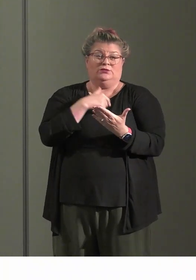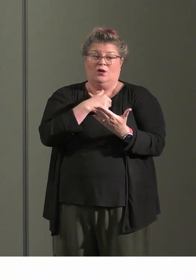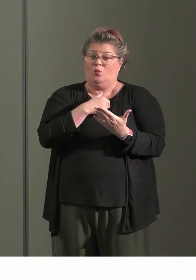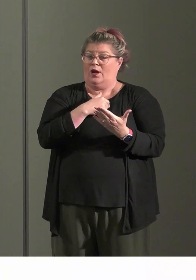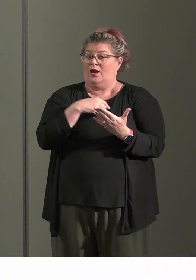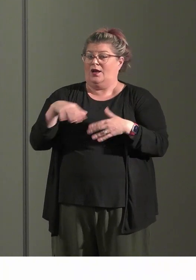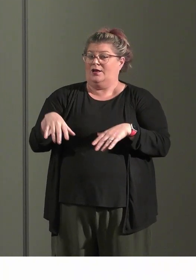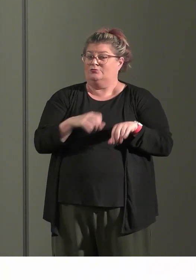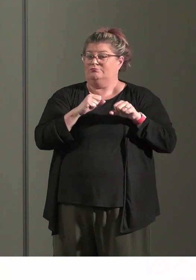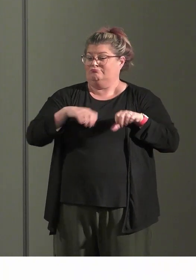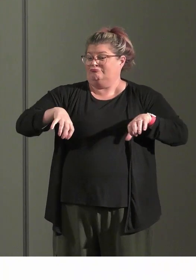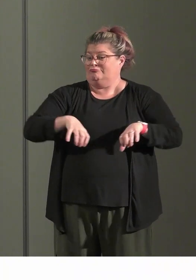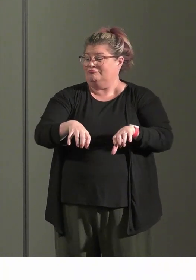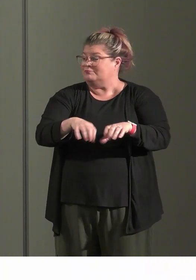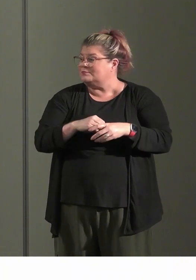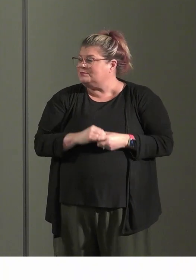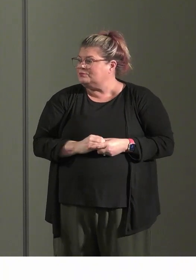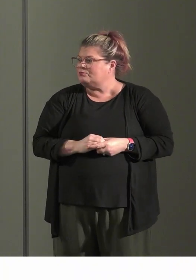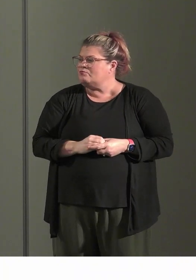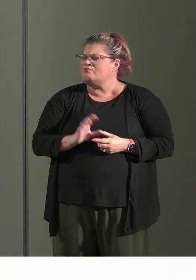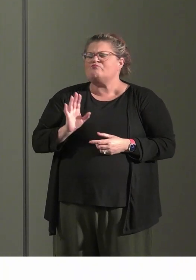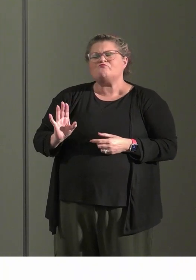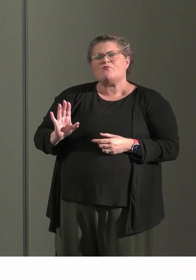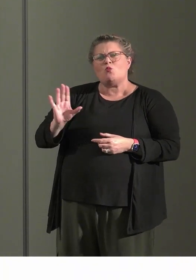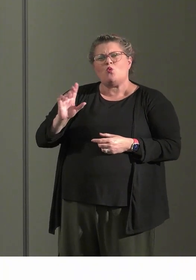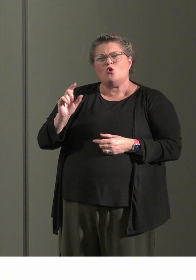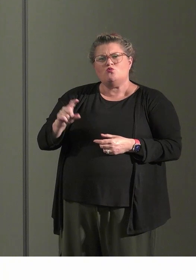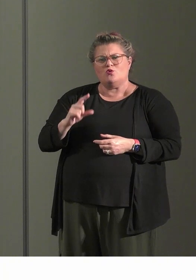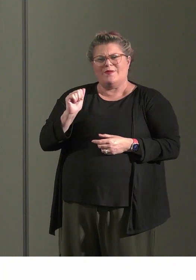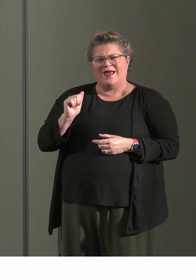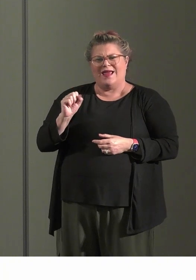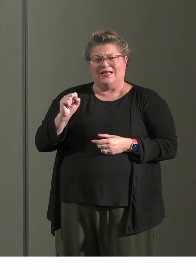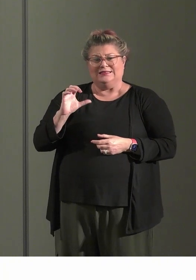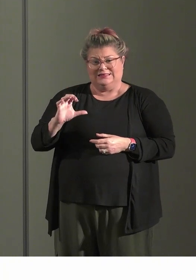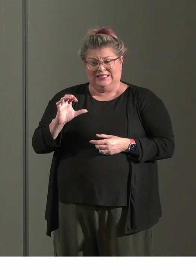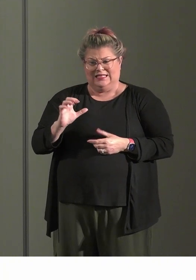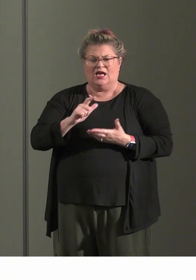So your group, ASC is leading changes in Canada what is